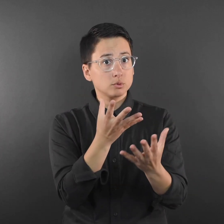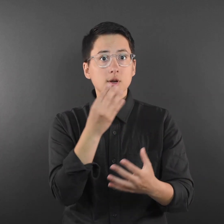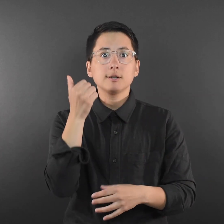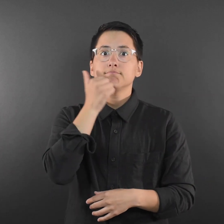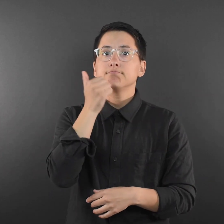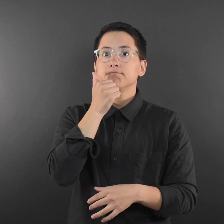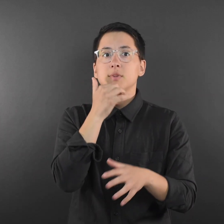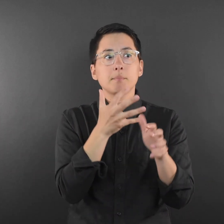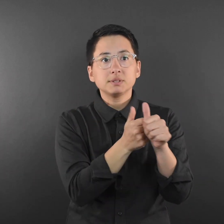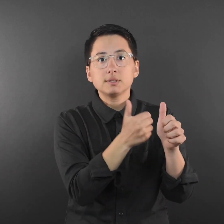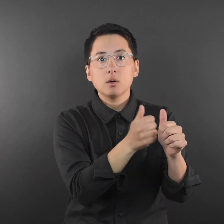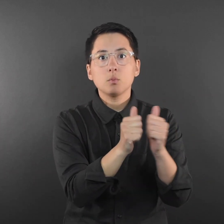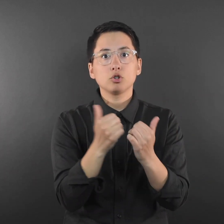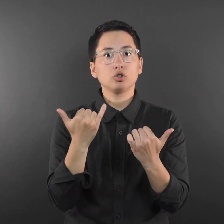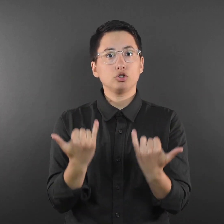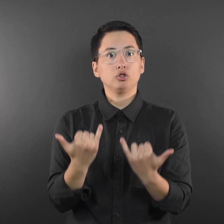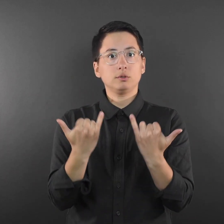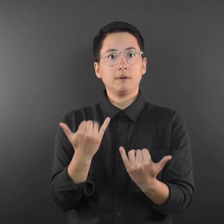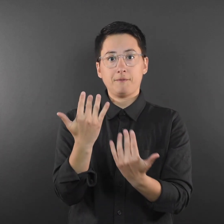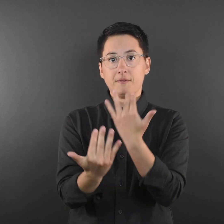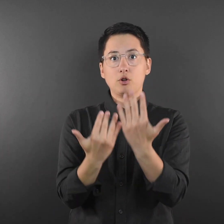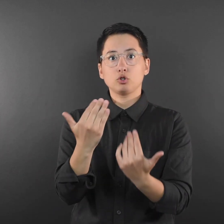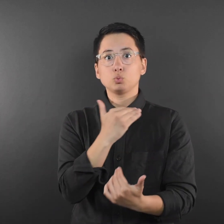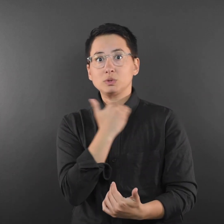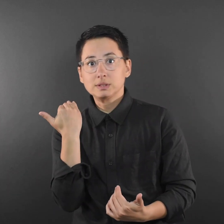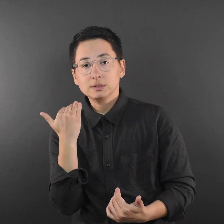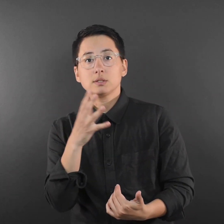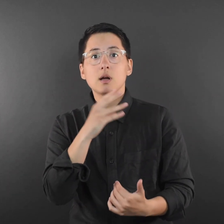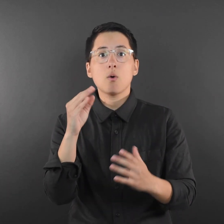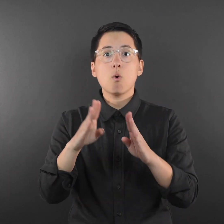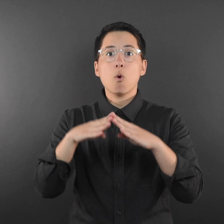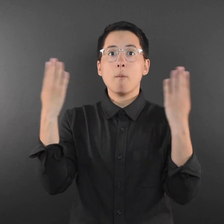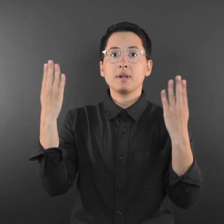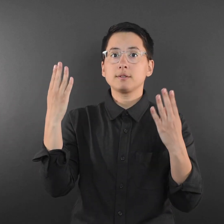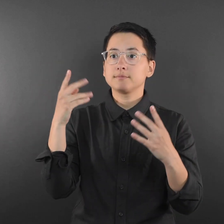For more information and daily updates on current fire risk and open burning